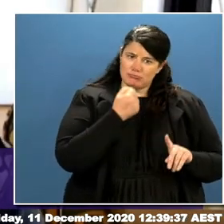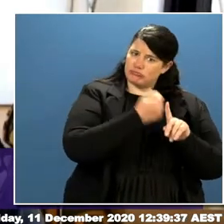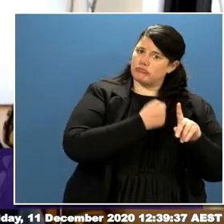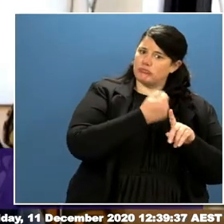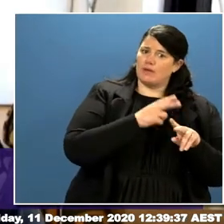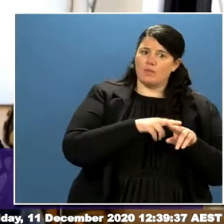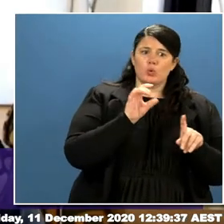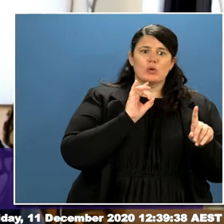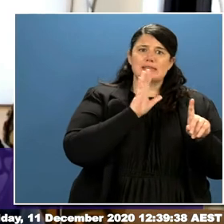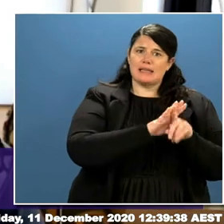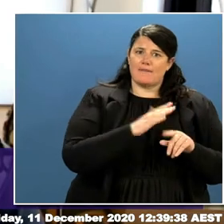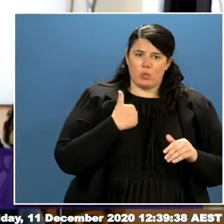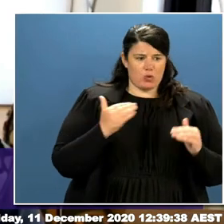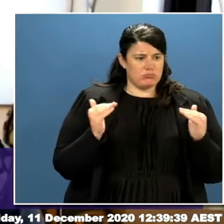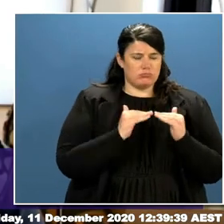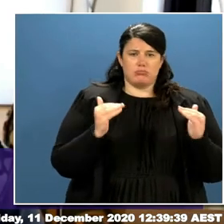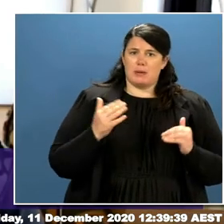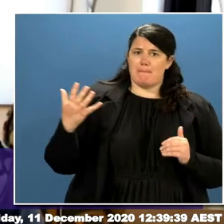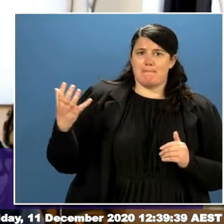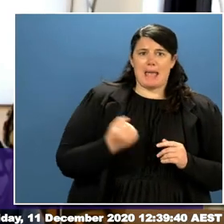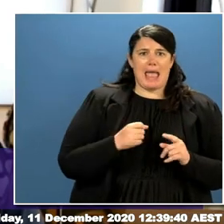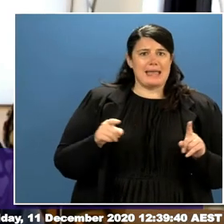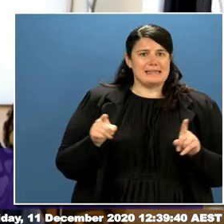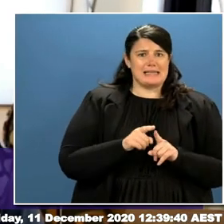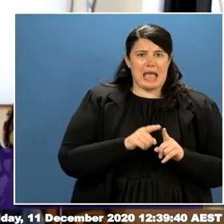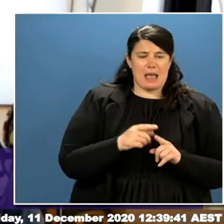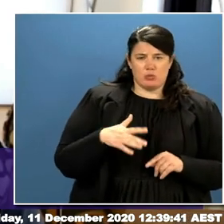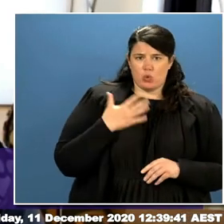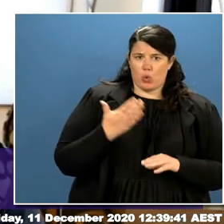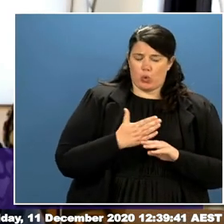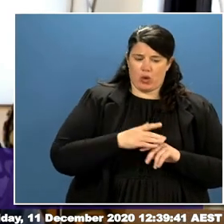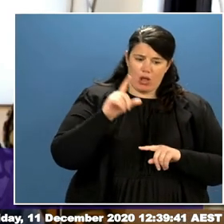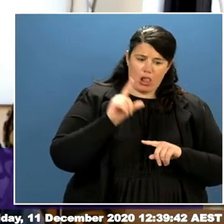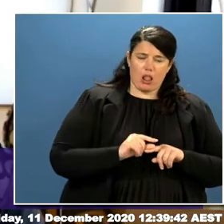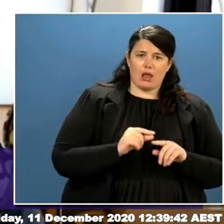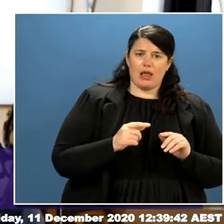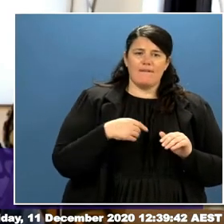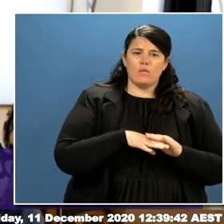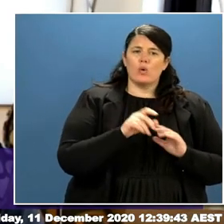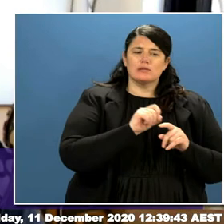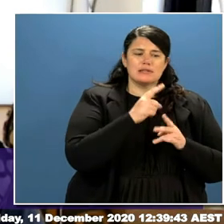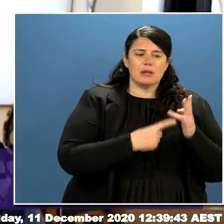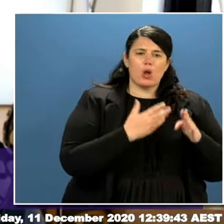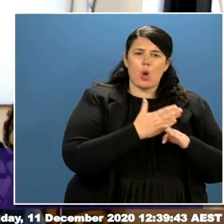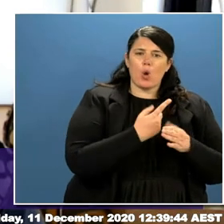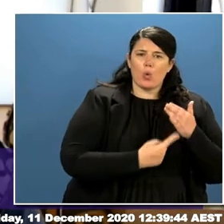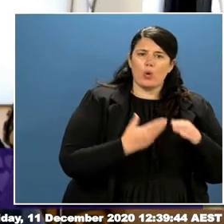paid a proper wage and you refused to work in an ADE because it was $2.50 an hour.